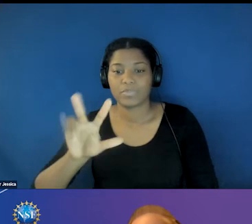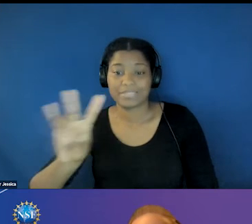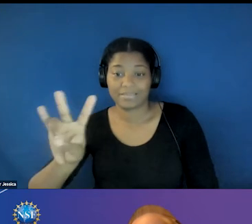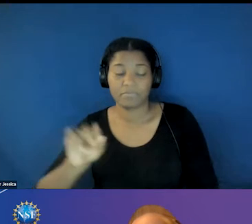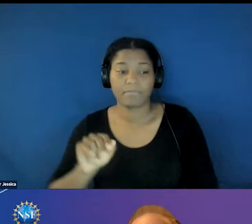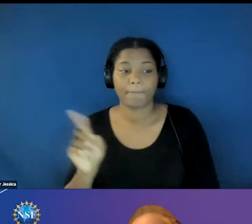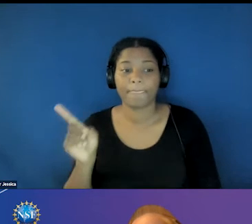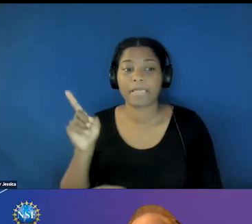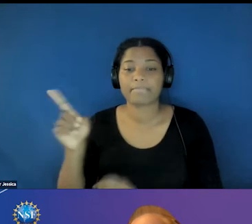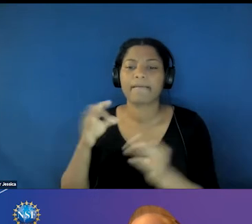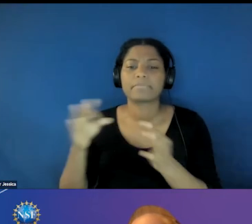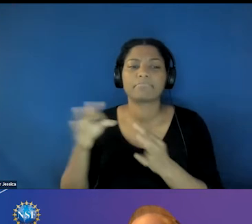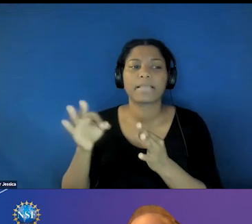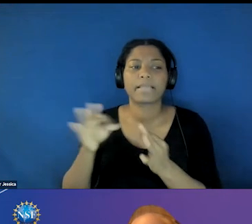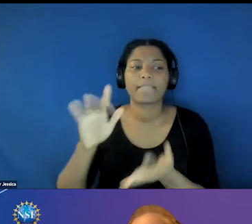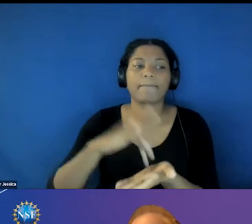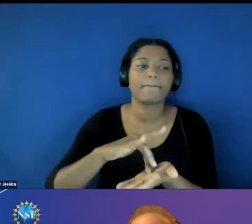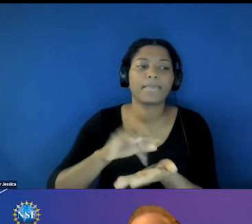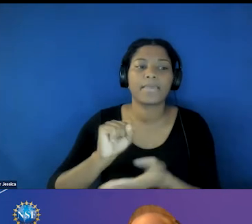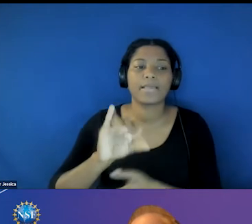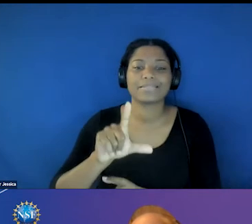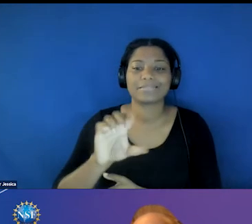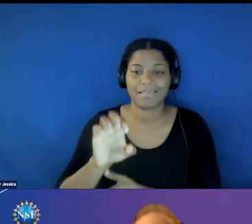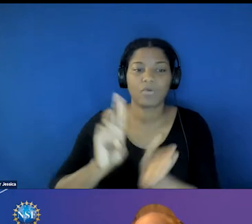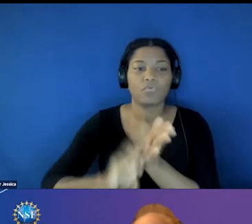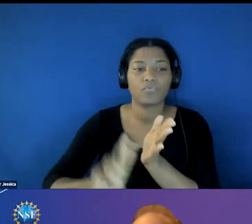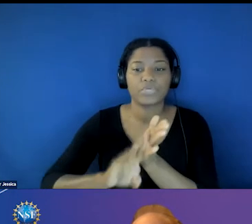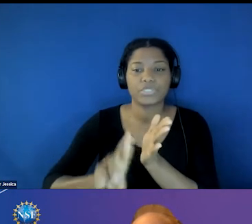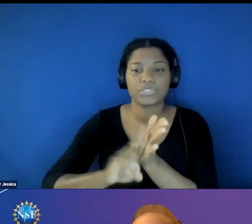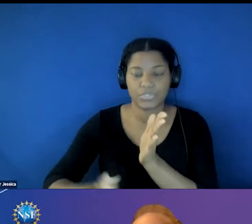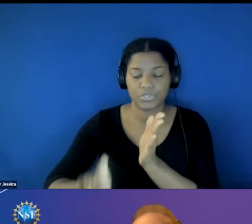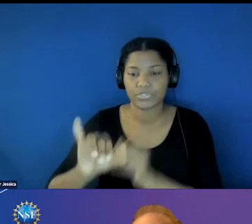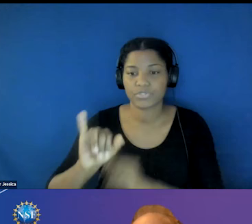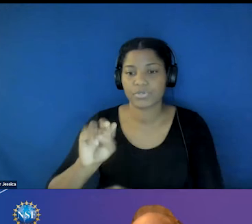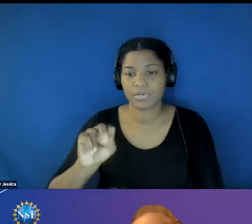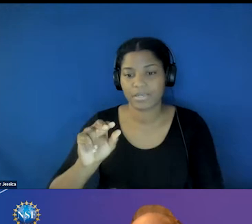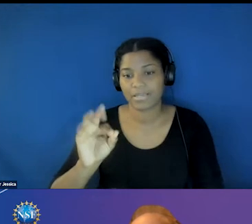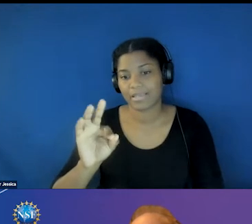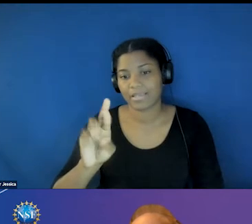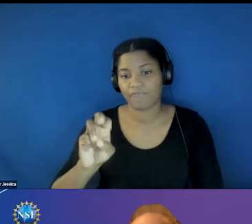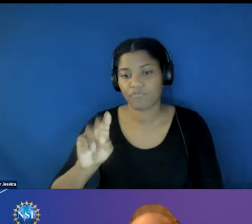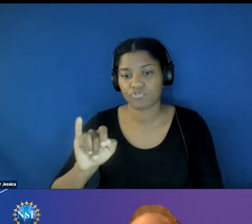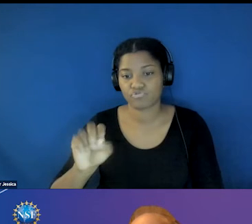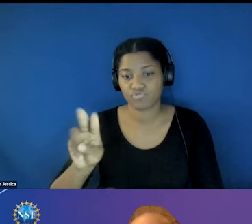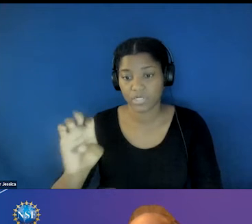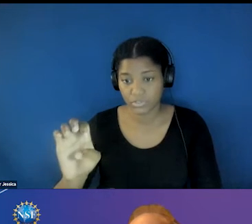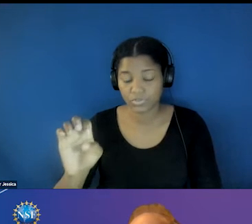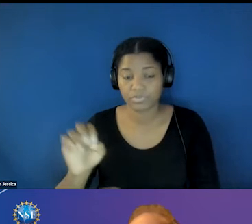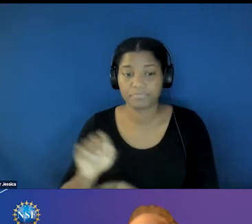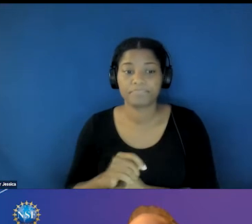Program, Mid-scale Research Infrastructure Program, which is for proposals with a total project cost between $4